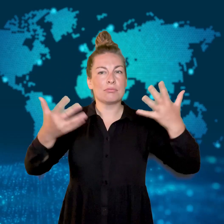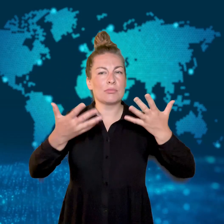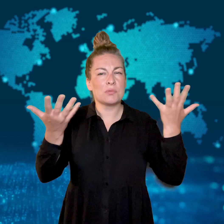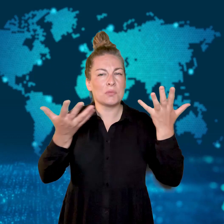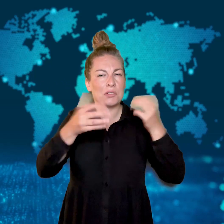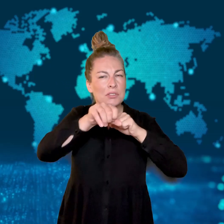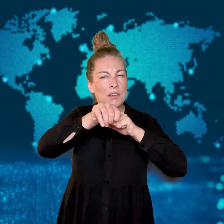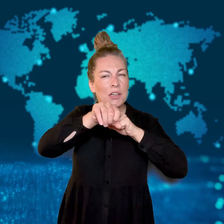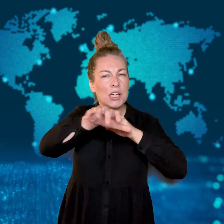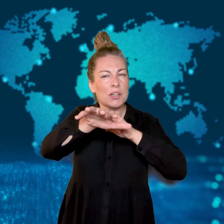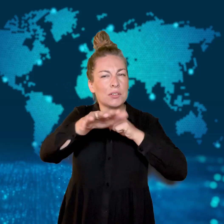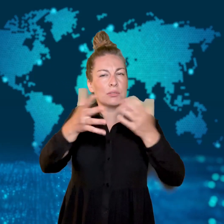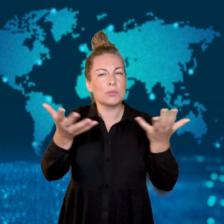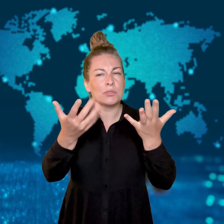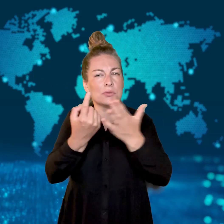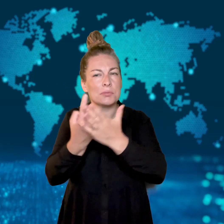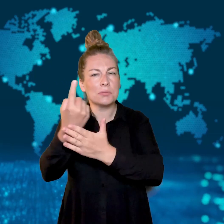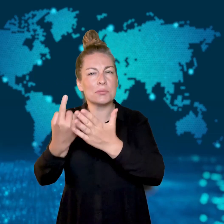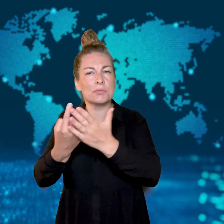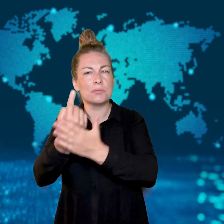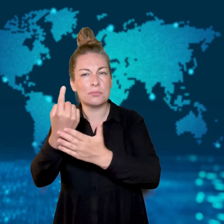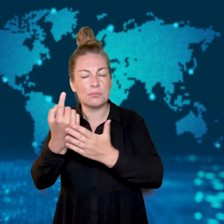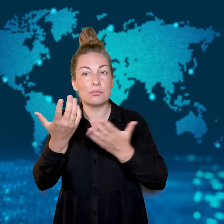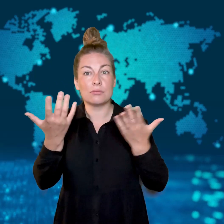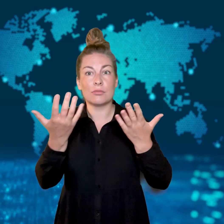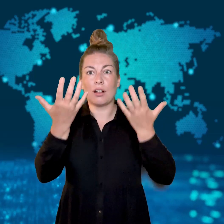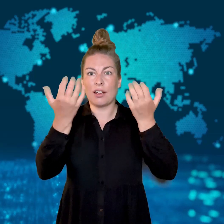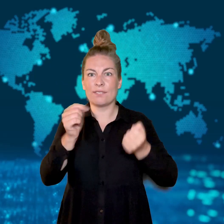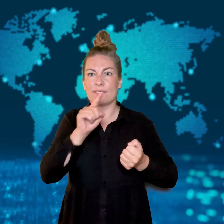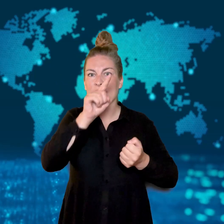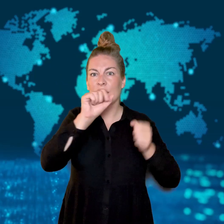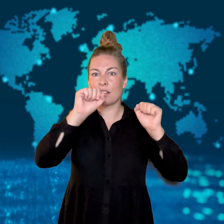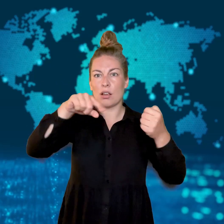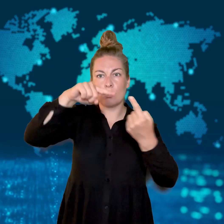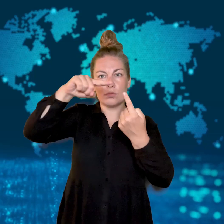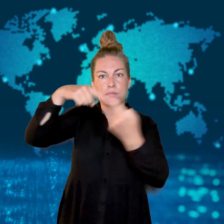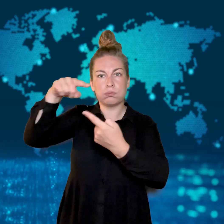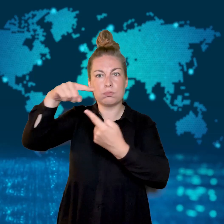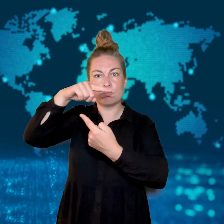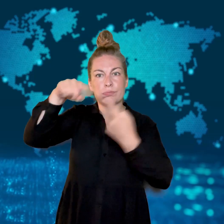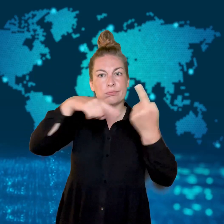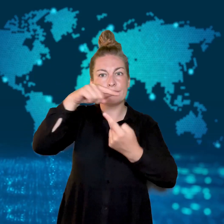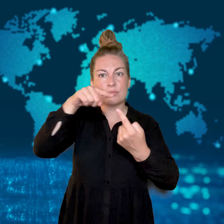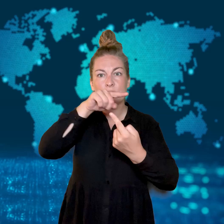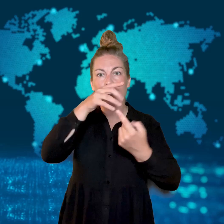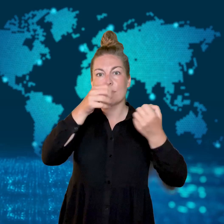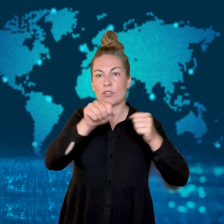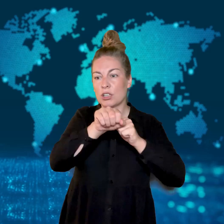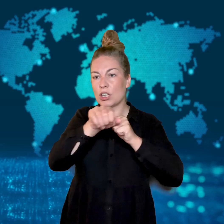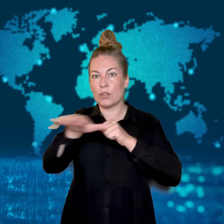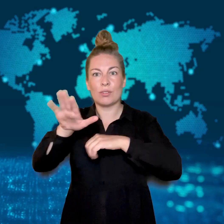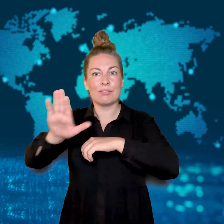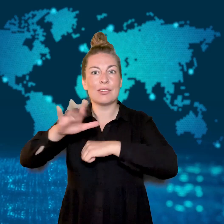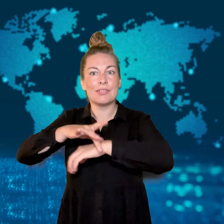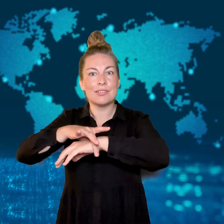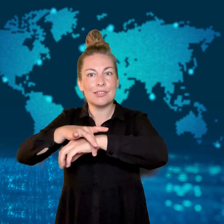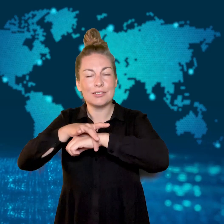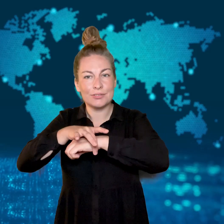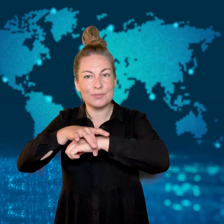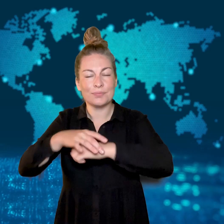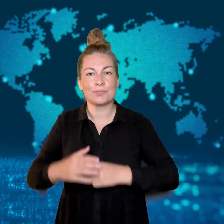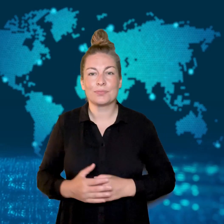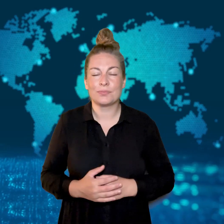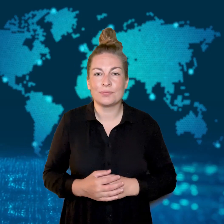Space storms can impact the Earth when they reach our atmosphere,